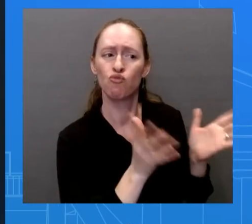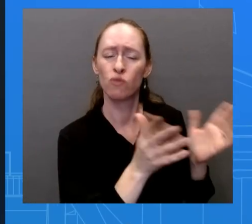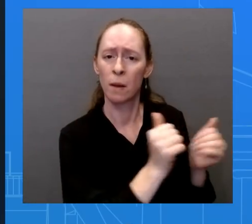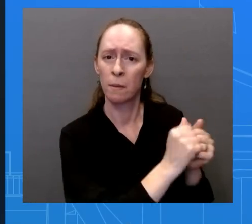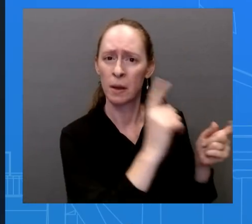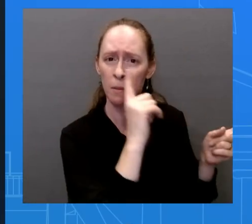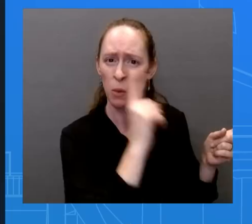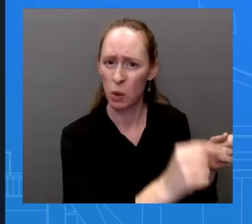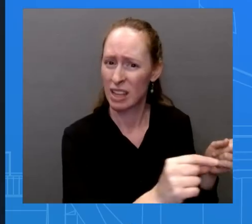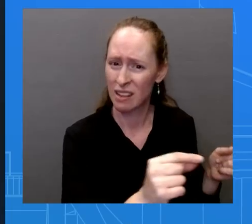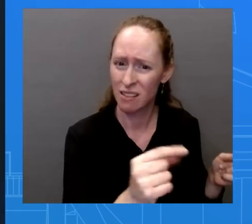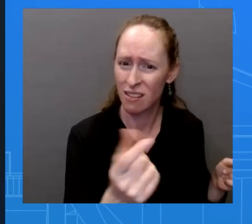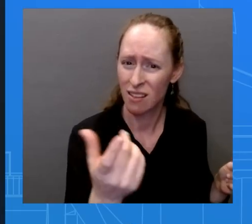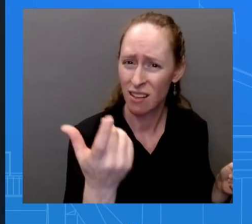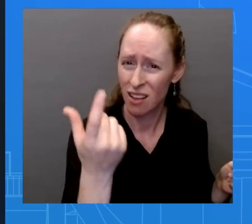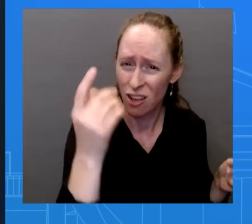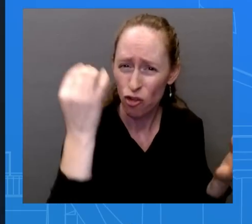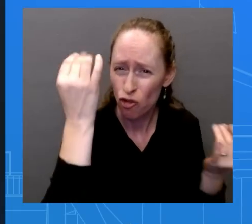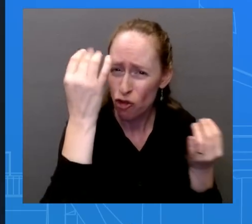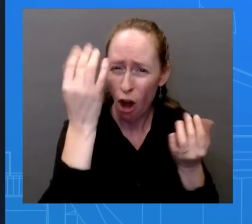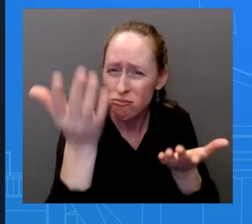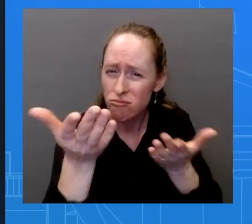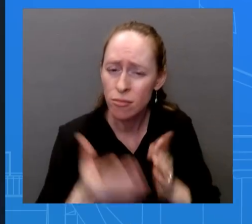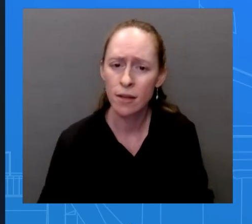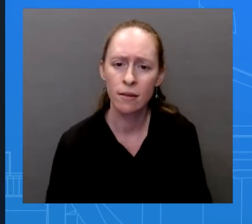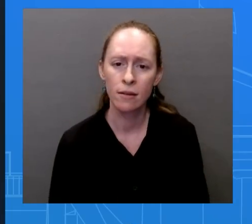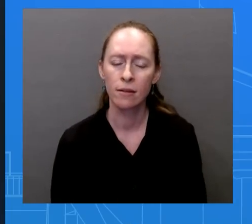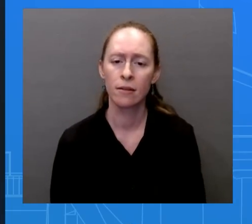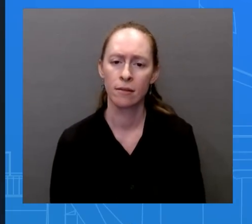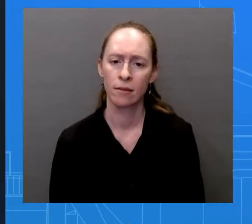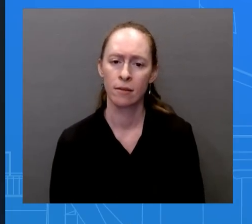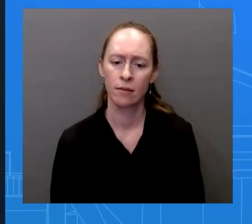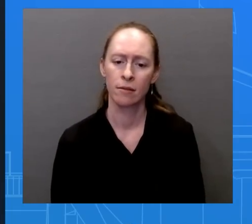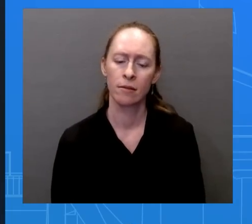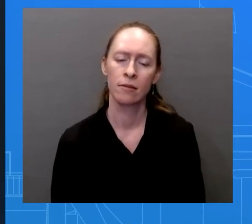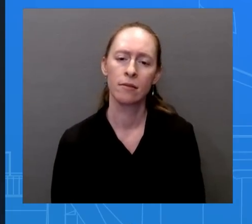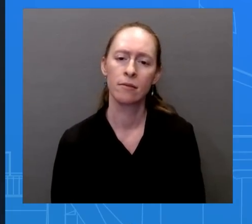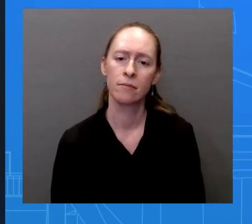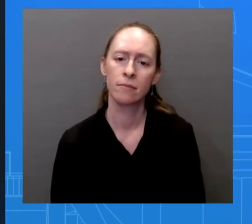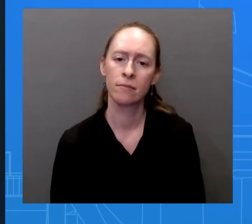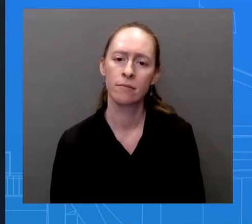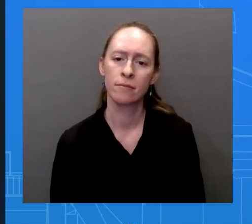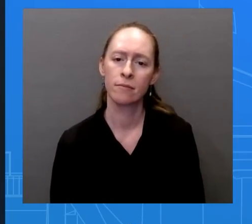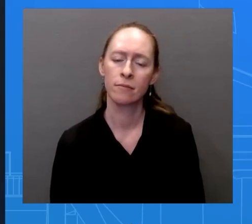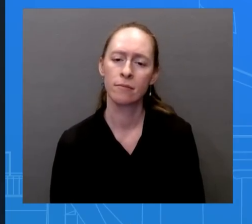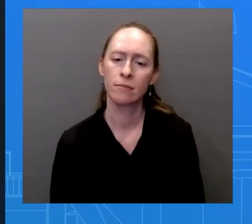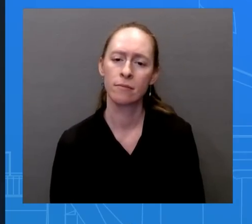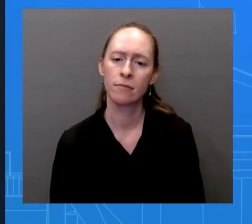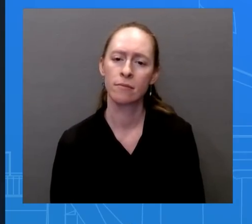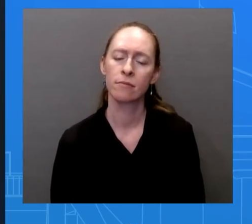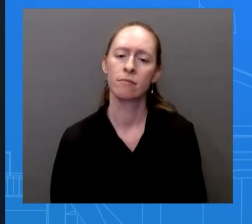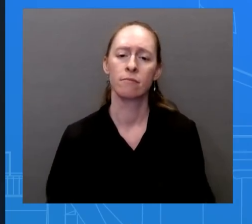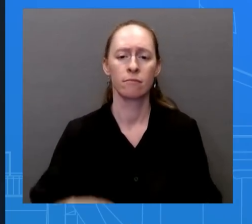Look, the President has been clear as well and believes that decisions about negotiations are decisions for Ukraine to make.